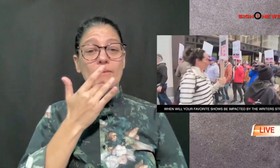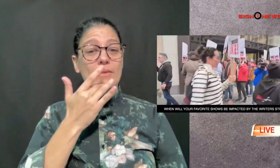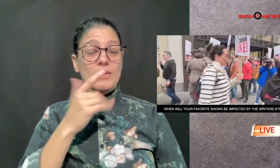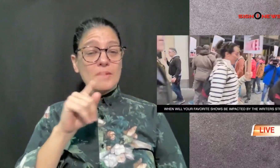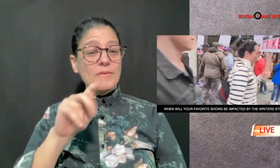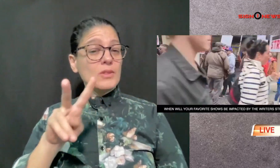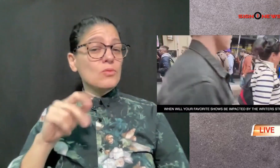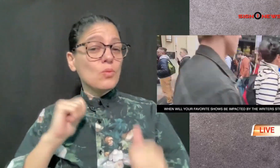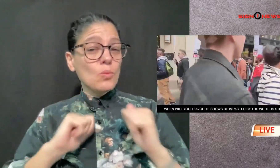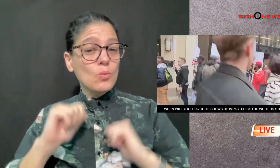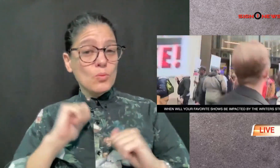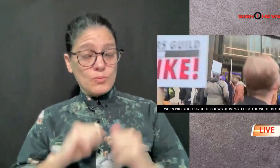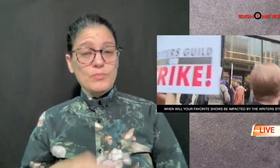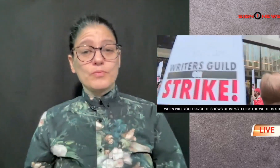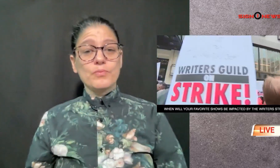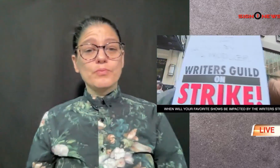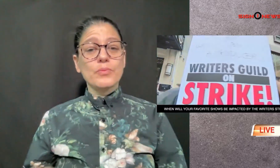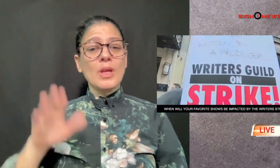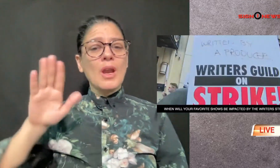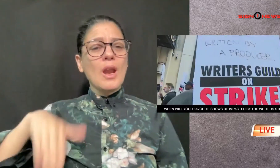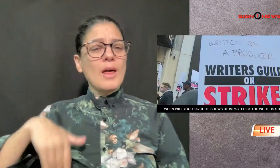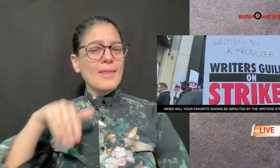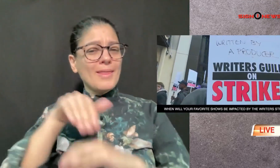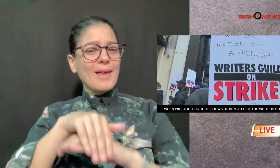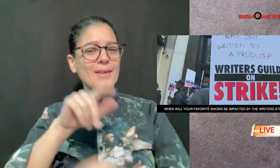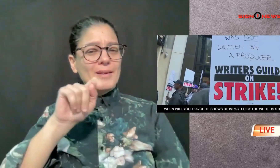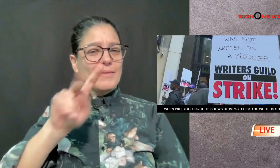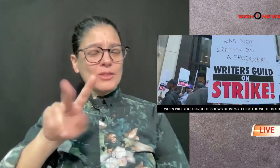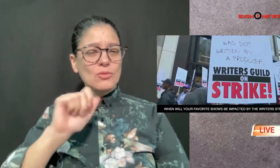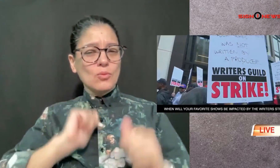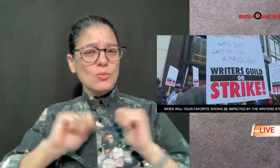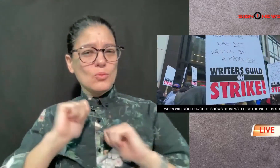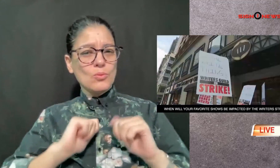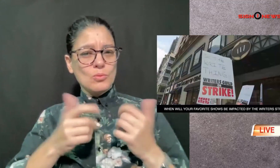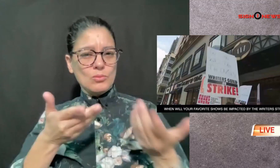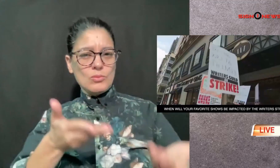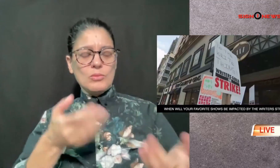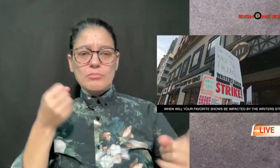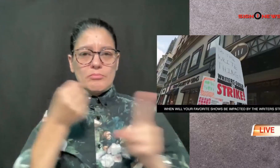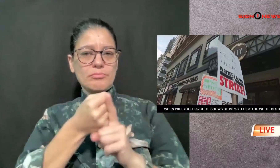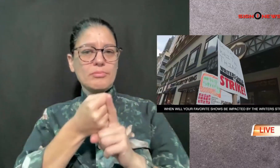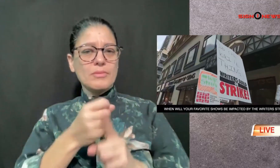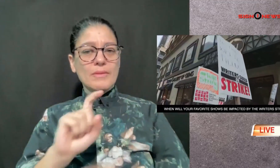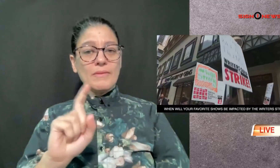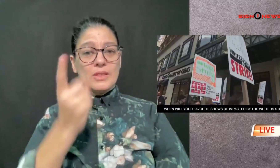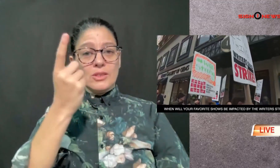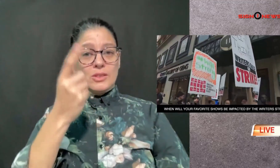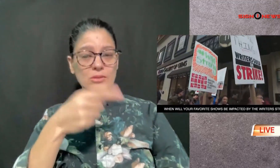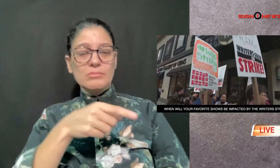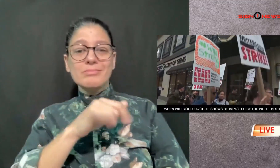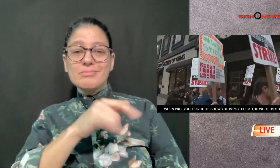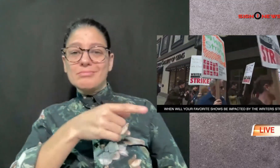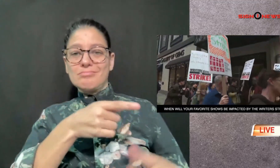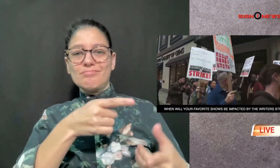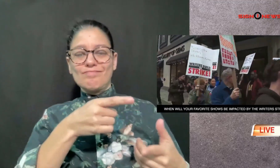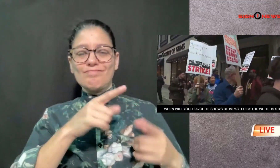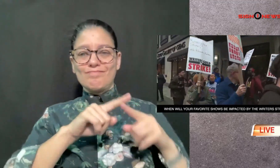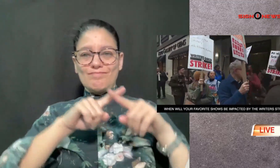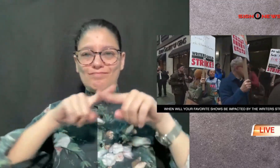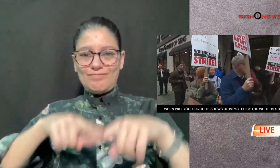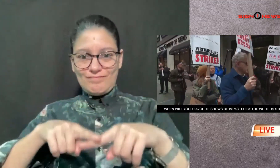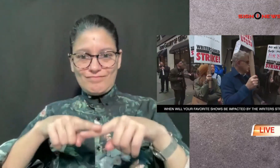of your favorite TV shows late-night TV shows were impacted first because they rely on the